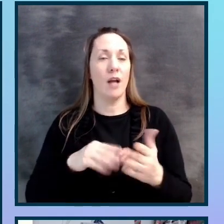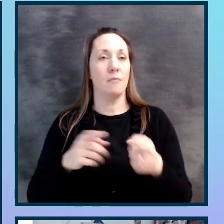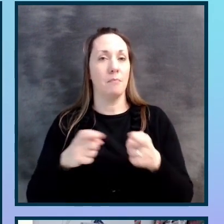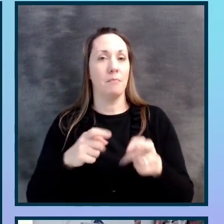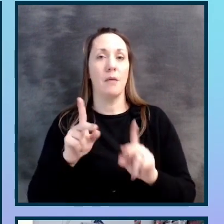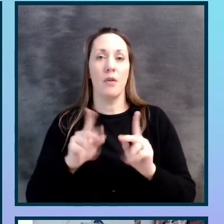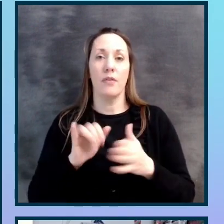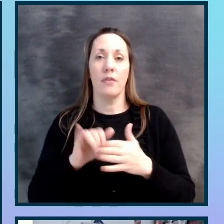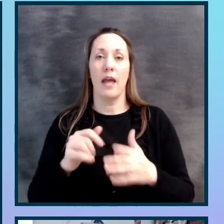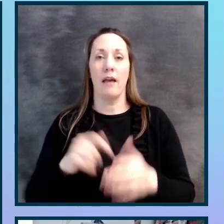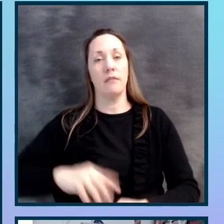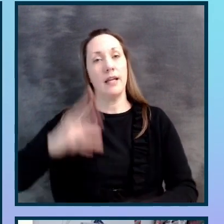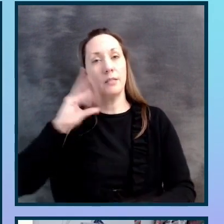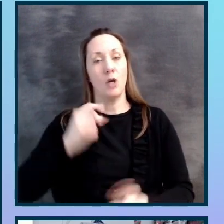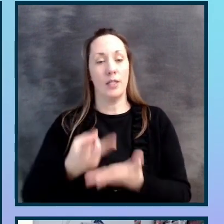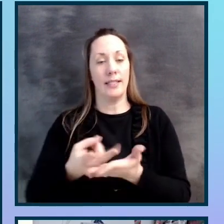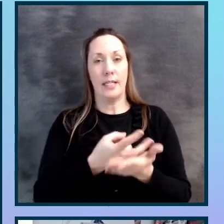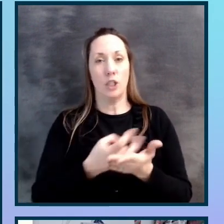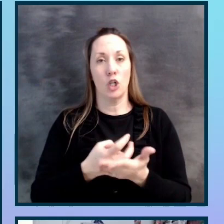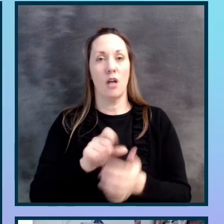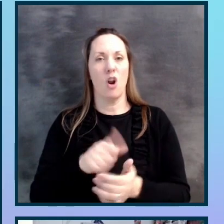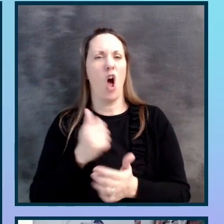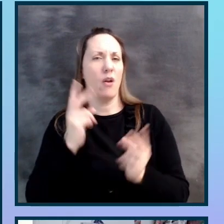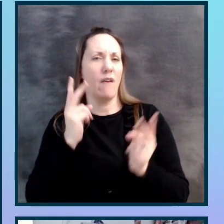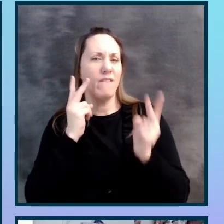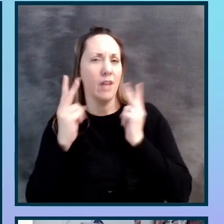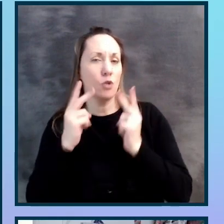and other visual or cognitive impairments.